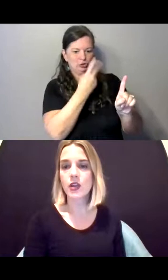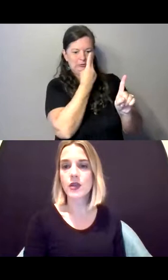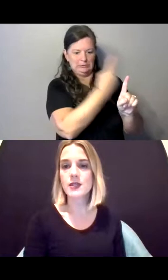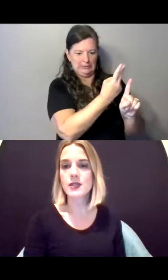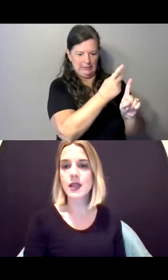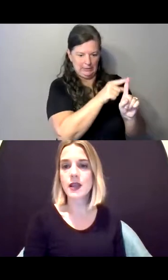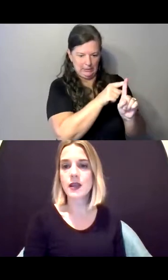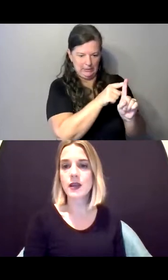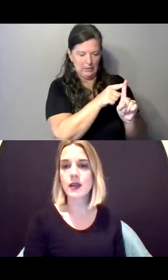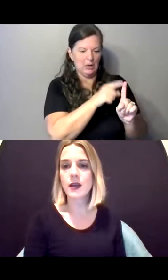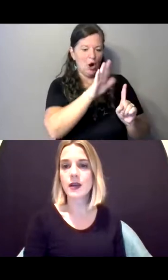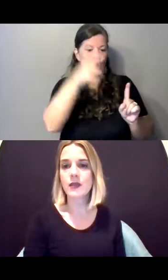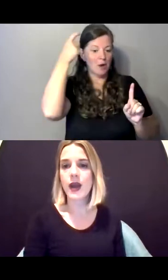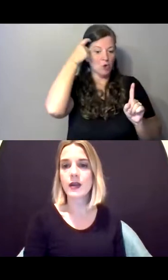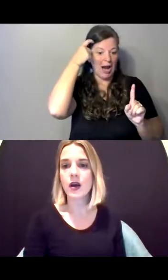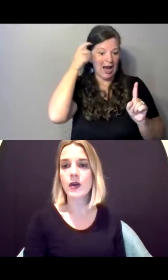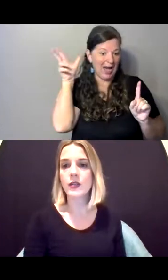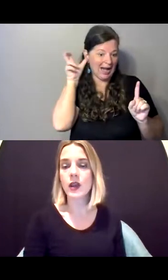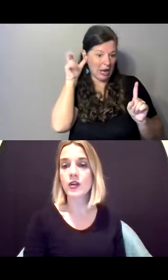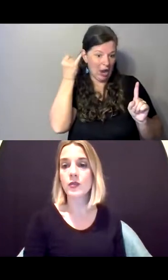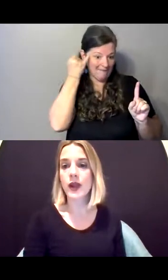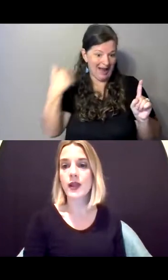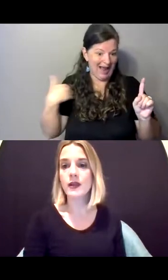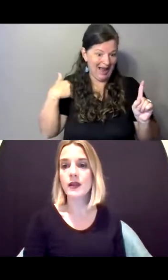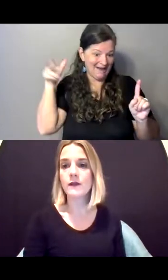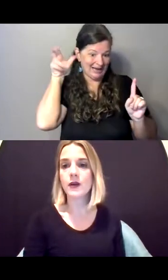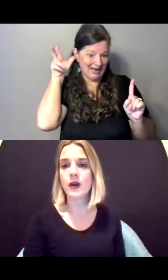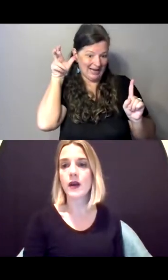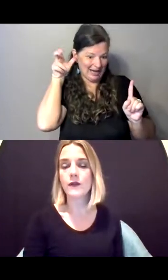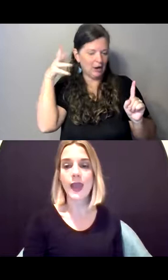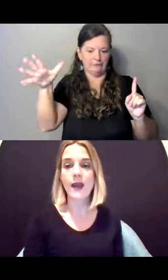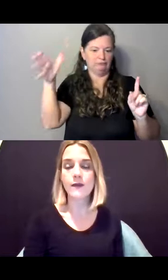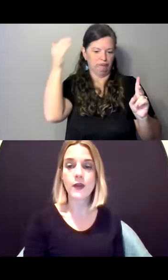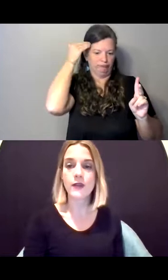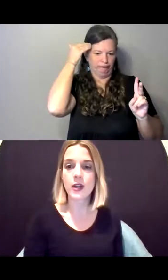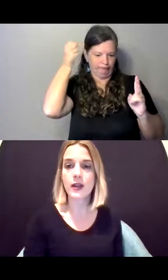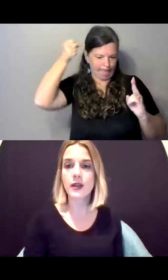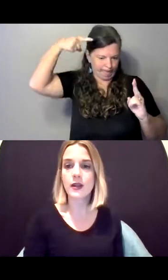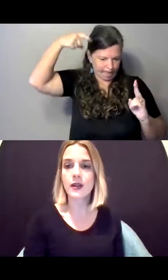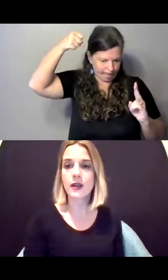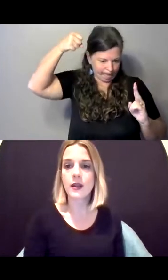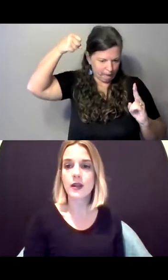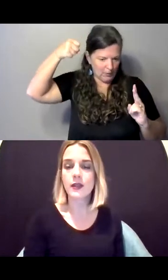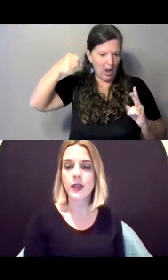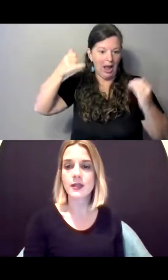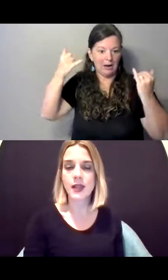and you can see in your brain. If you have hearing, they can